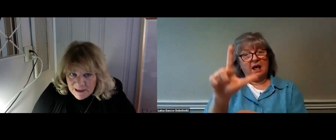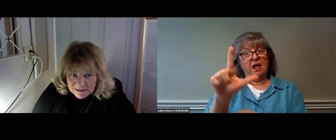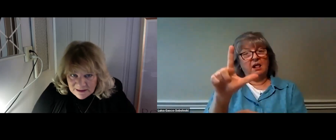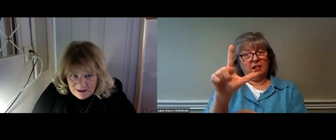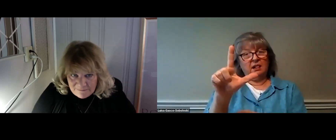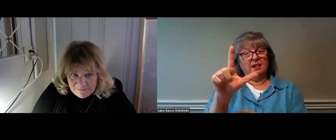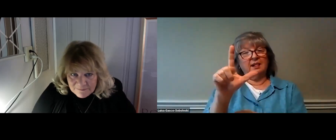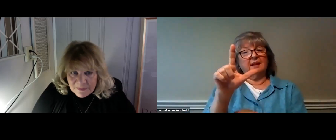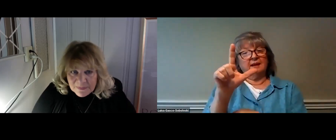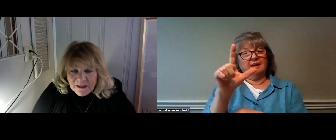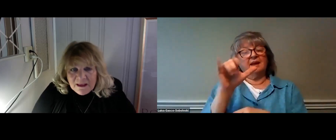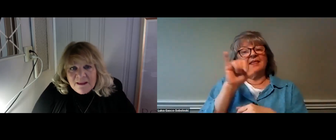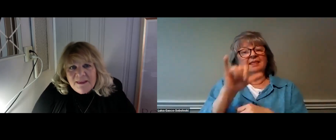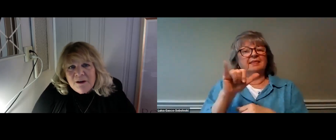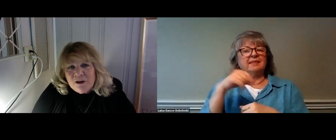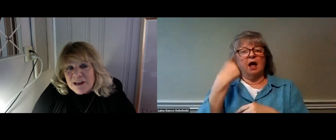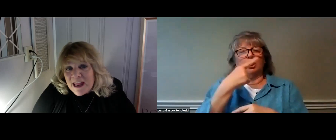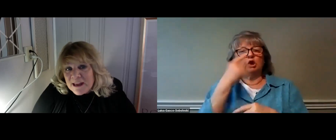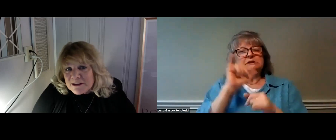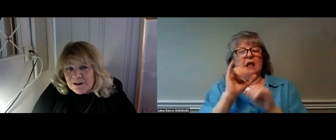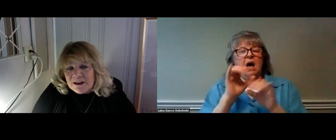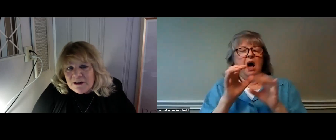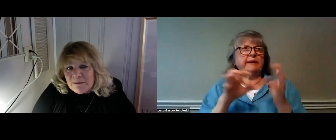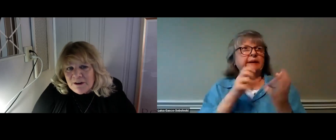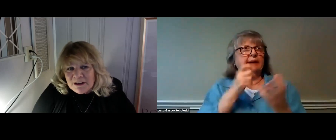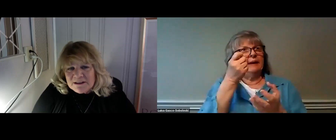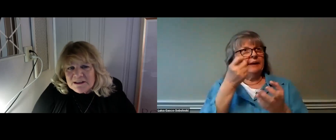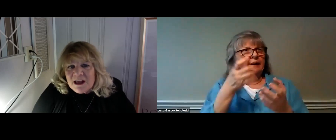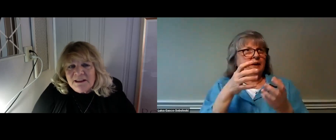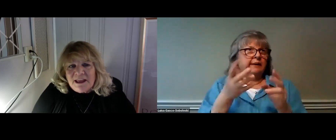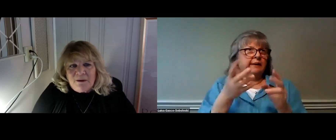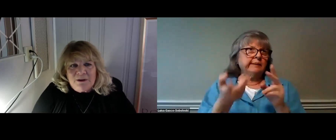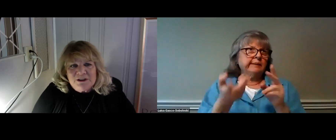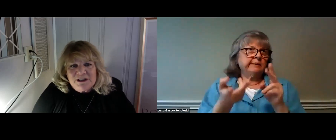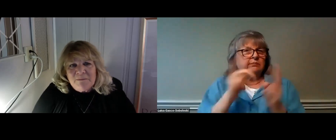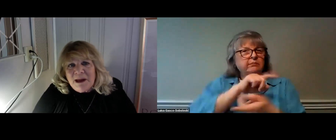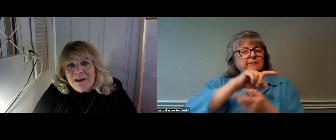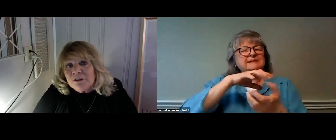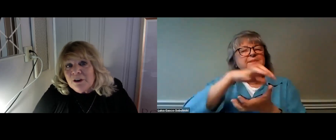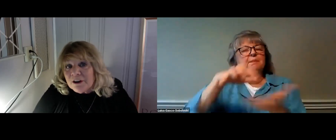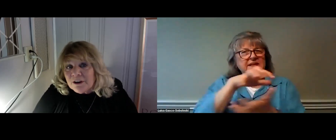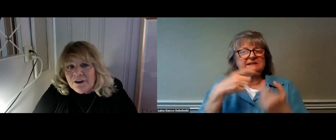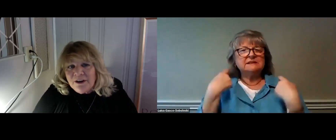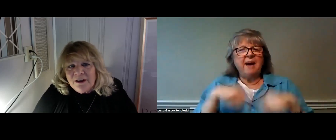to them, they could answer in American Sign Language and it might look